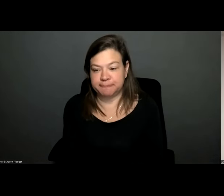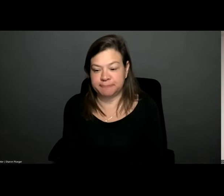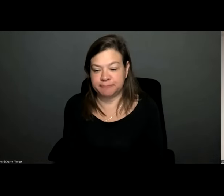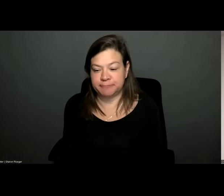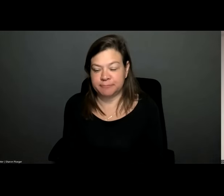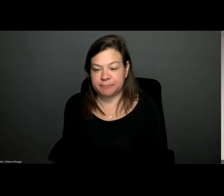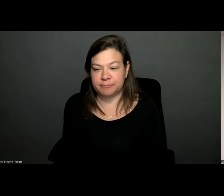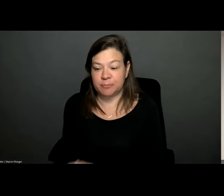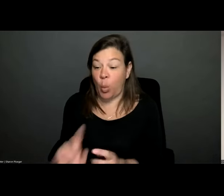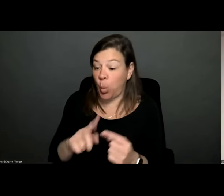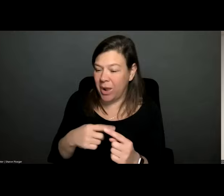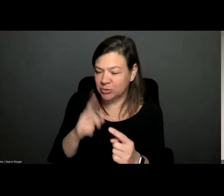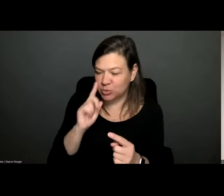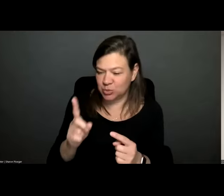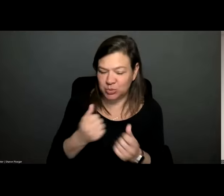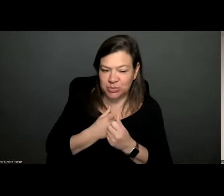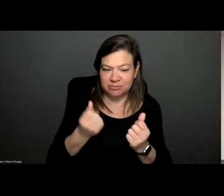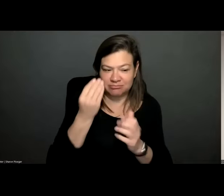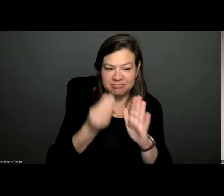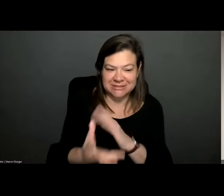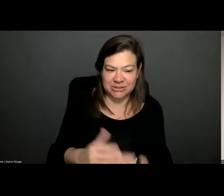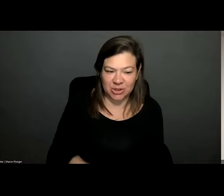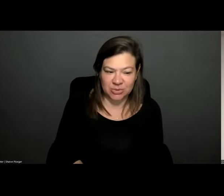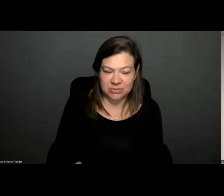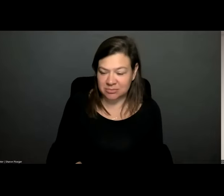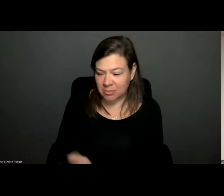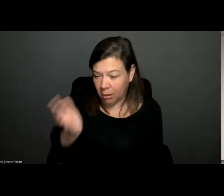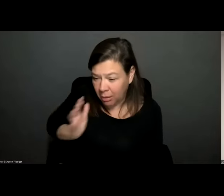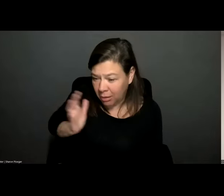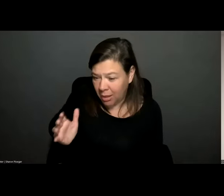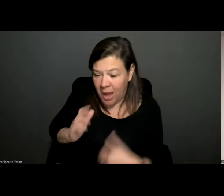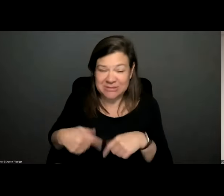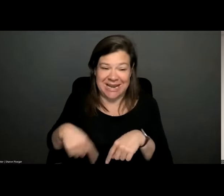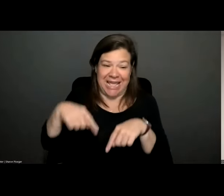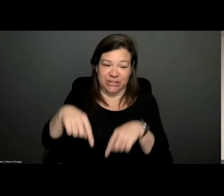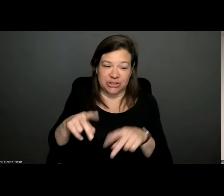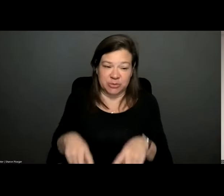And once upon a time, I was really an anxious person. I still am, don't get me wrong,